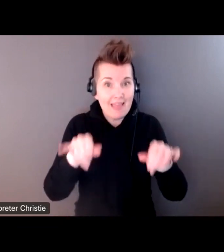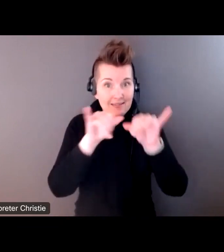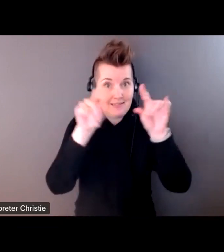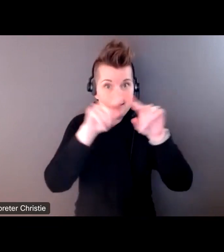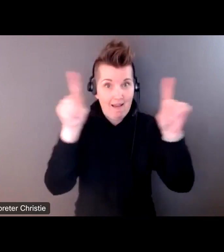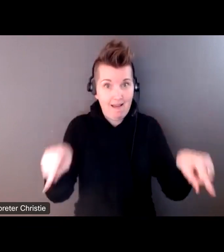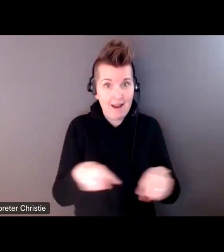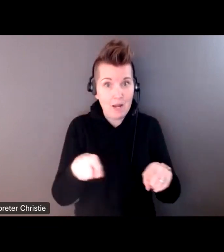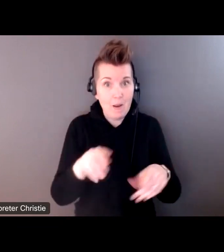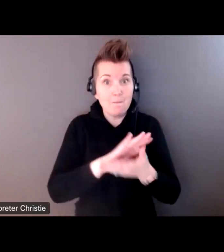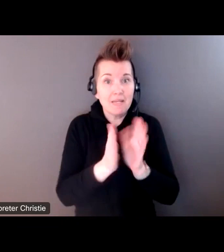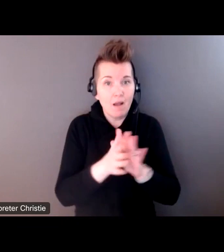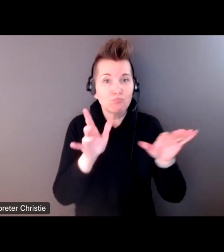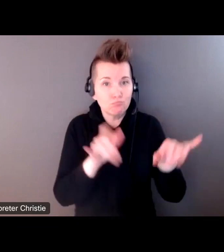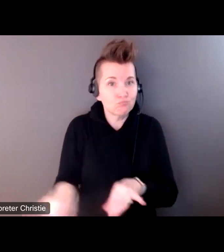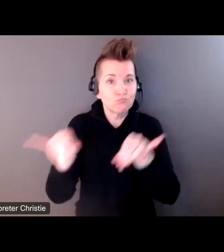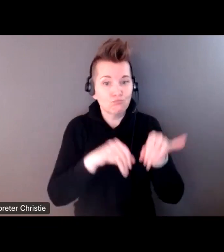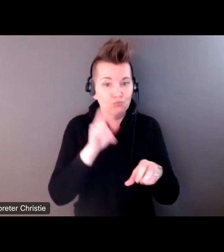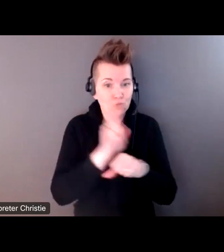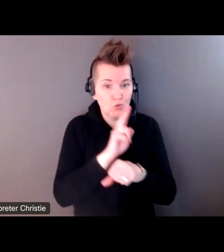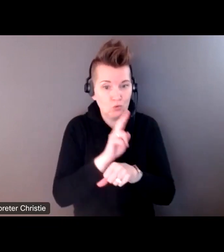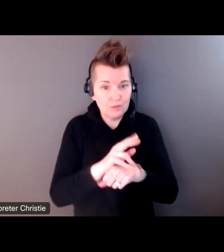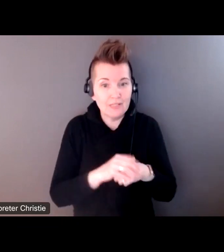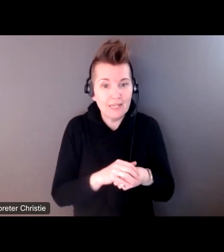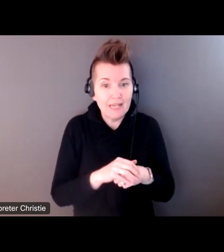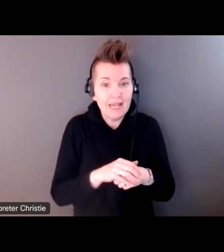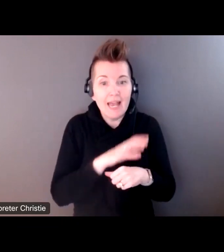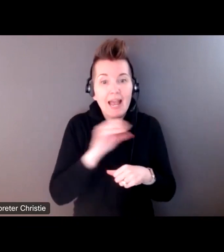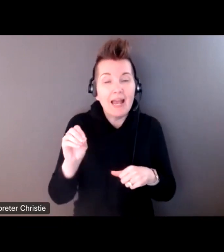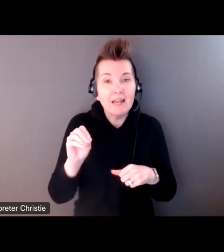That and in most places of construction, the space blocked off for construction activity